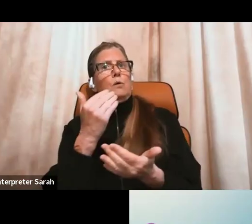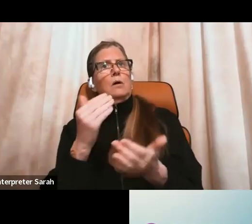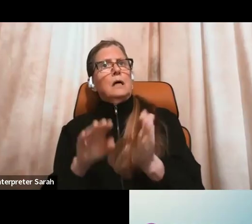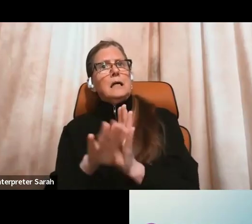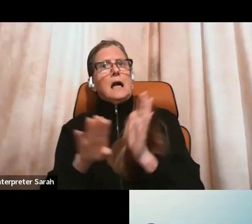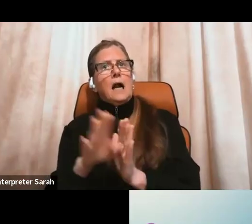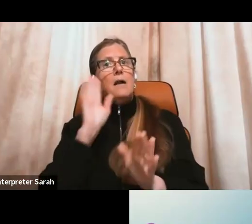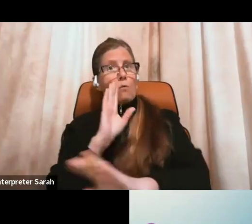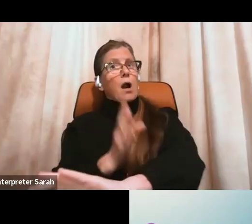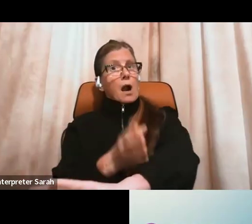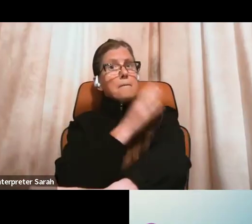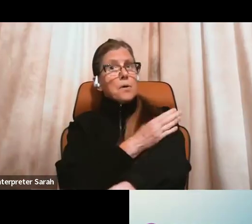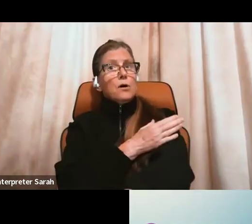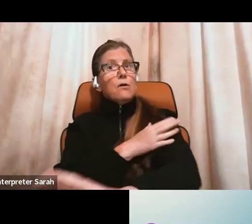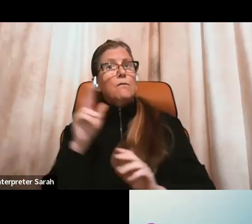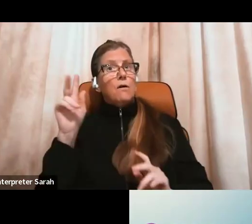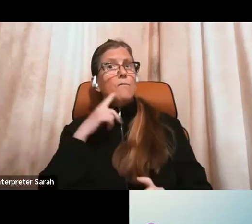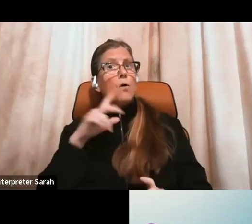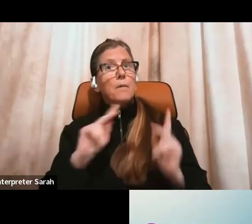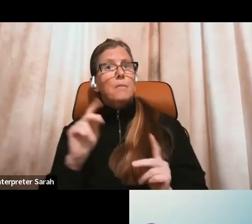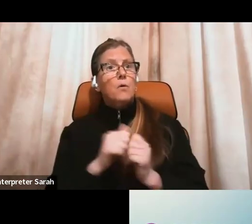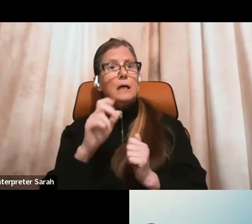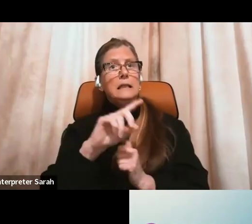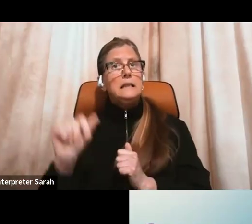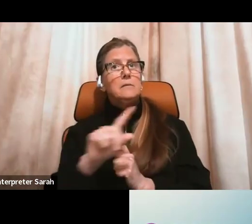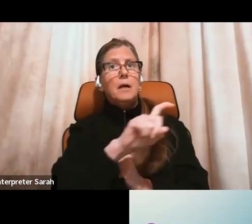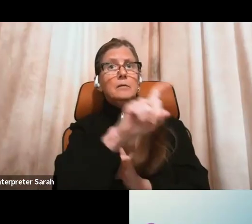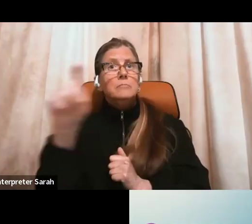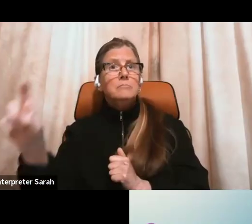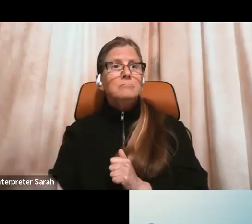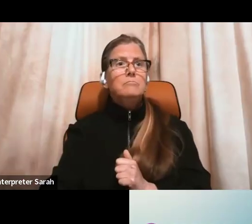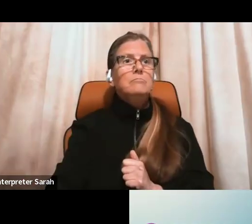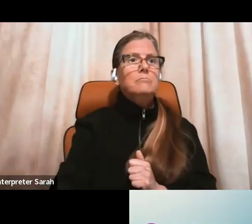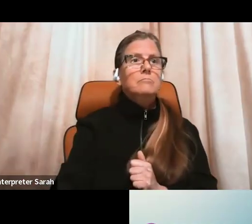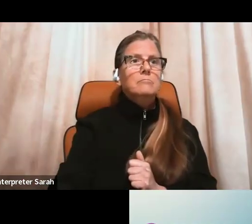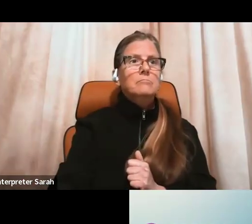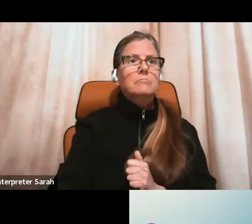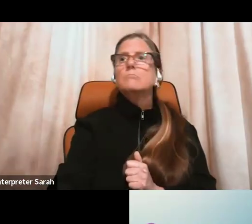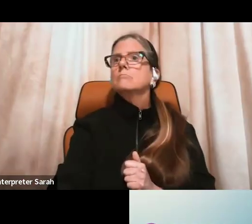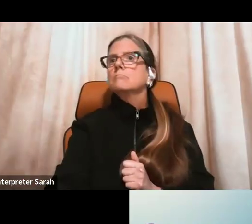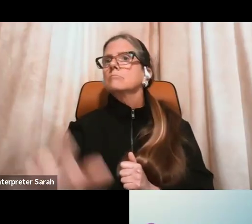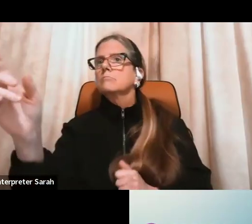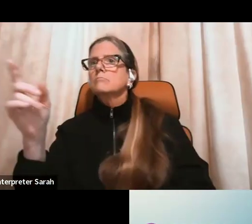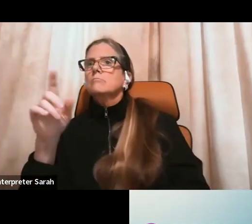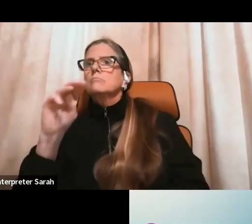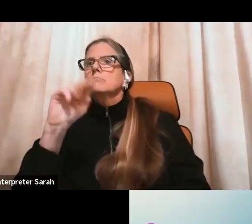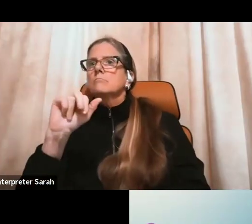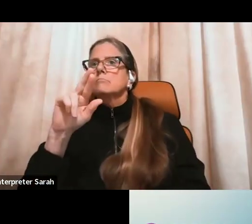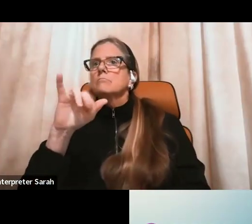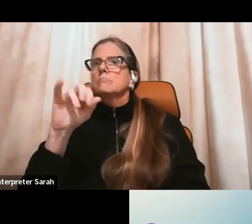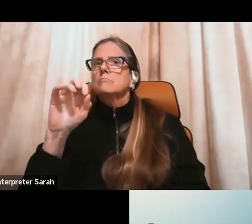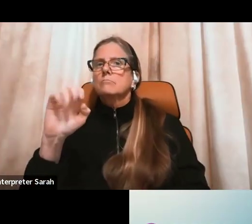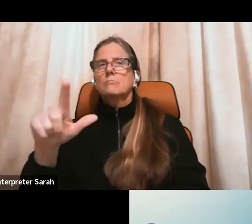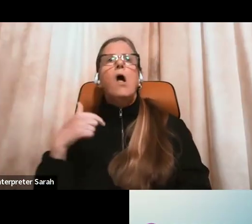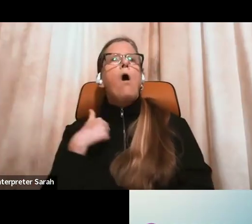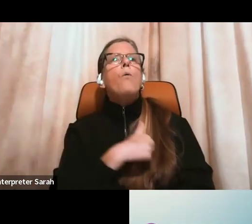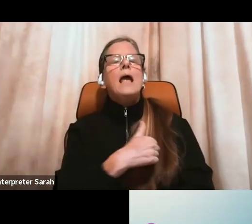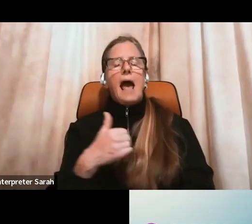improvements for individuals with disabilities? We have a soundproof booth that's set up for